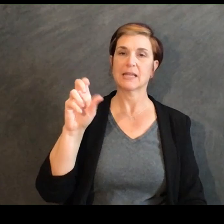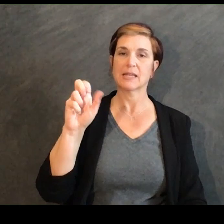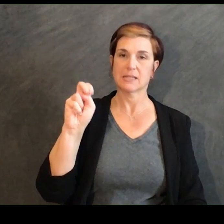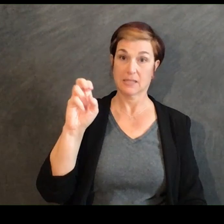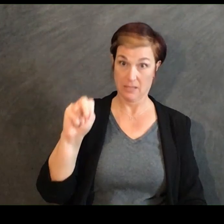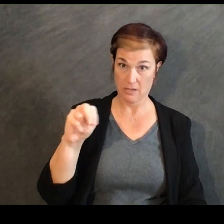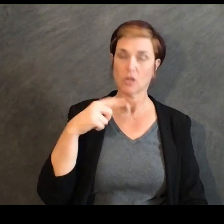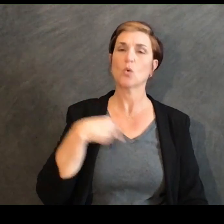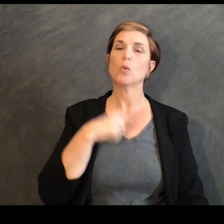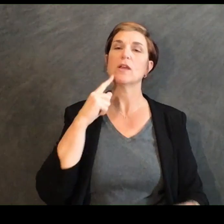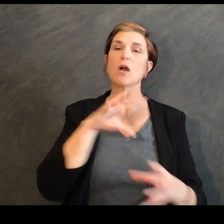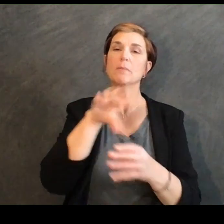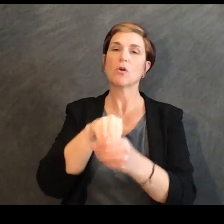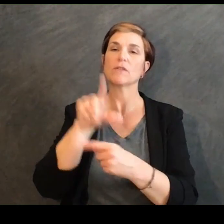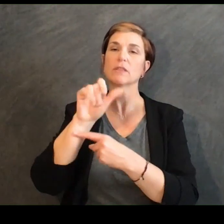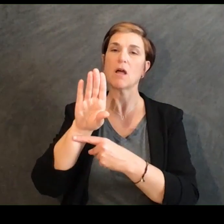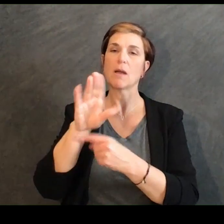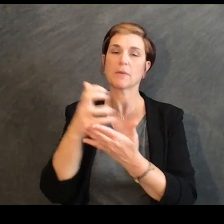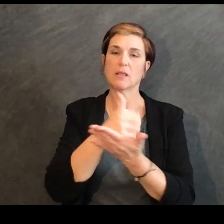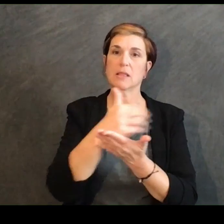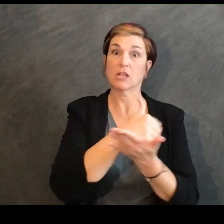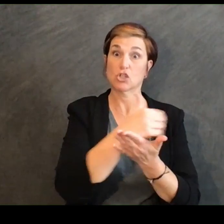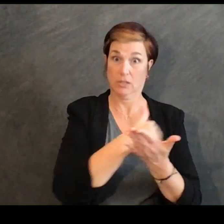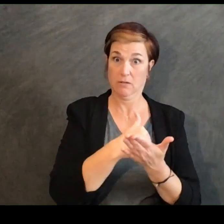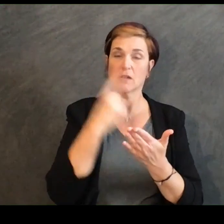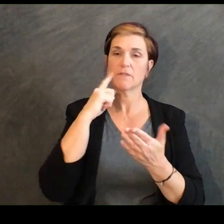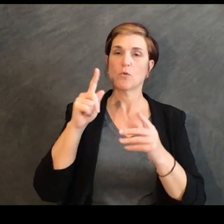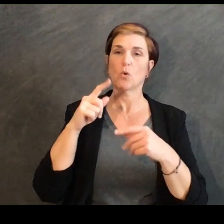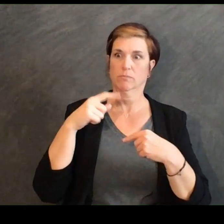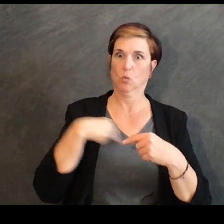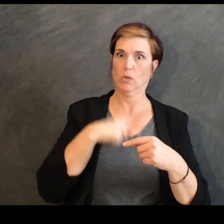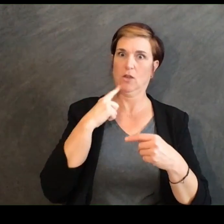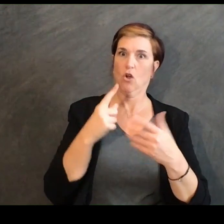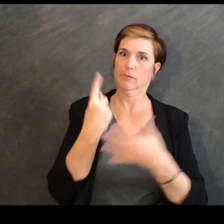products for testing of coronavirus we were wrapping up our manufacturing